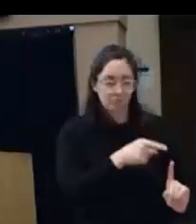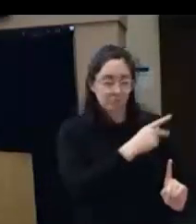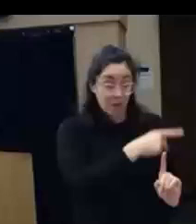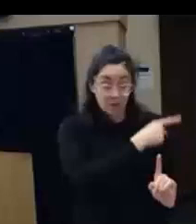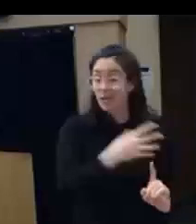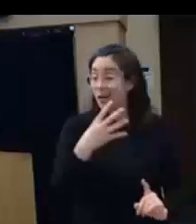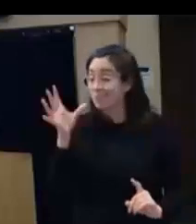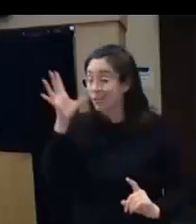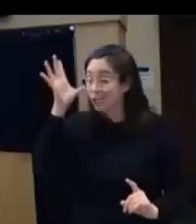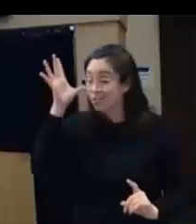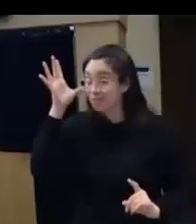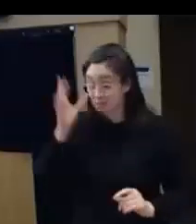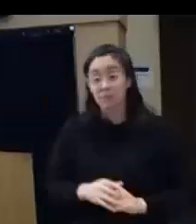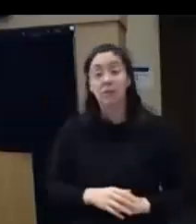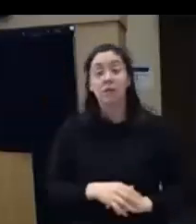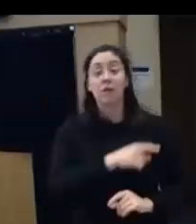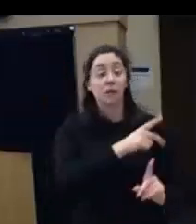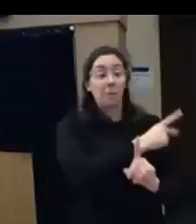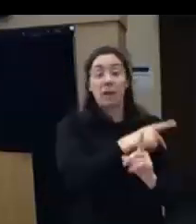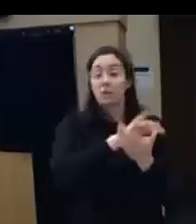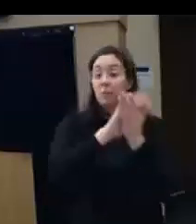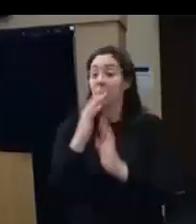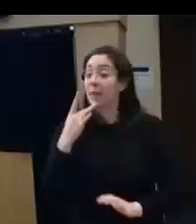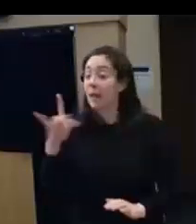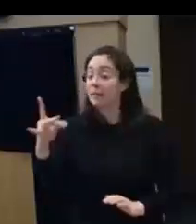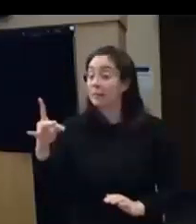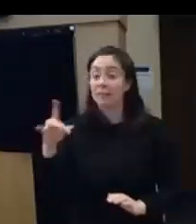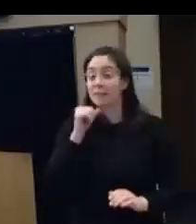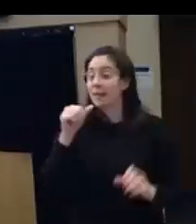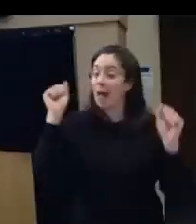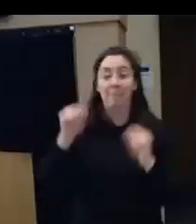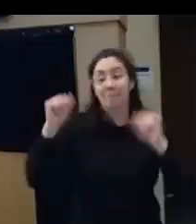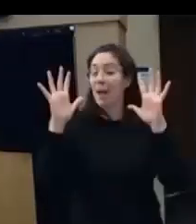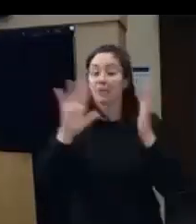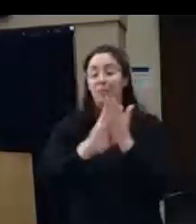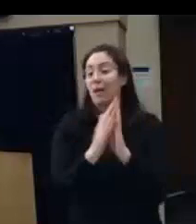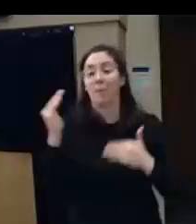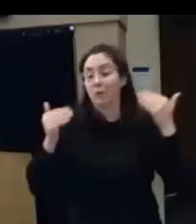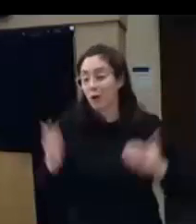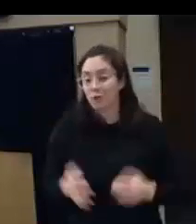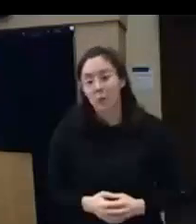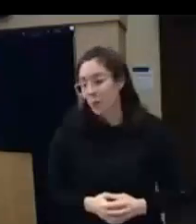parents because patients when they turn 18 are not magically adults first of all so we want to give